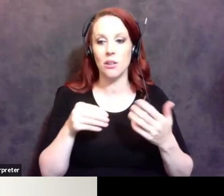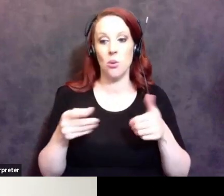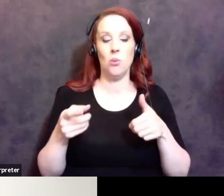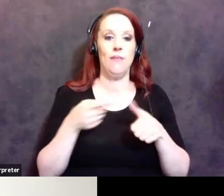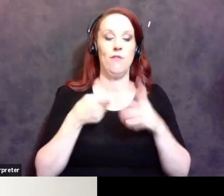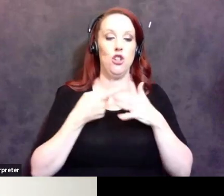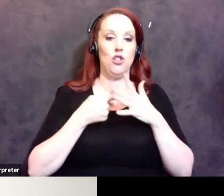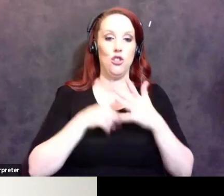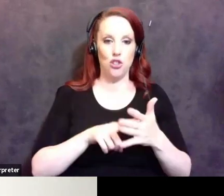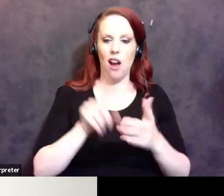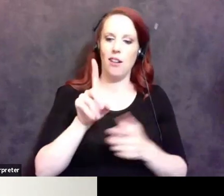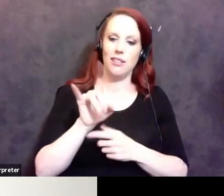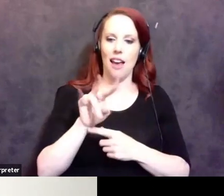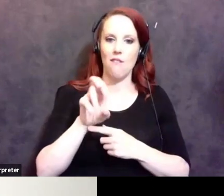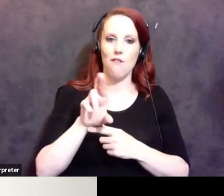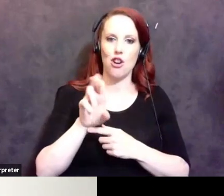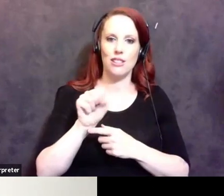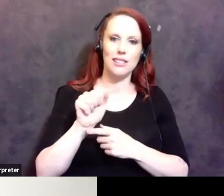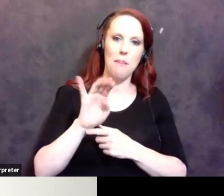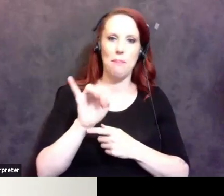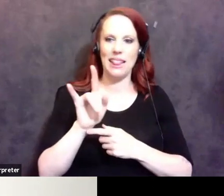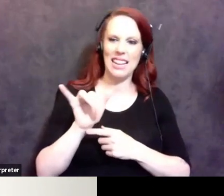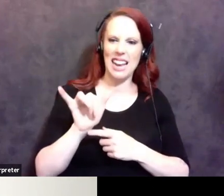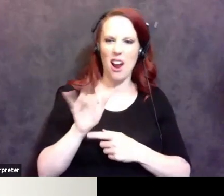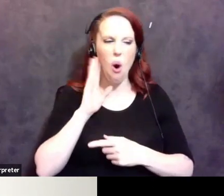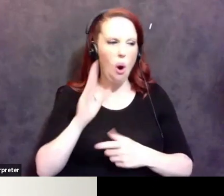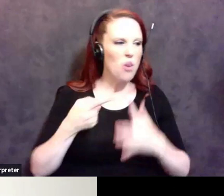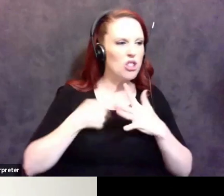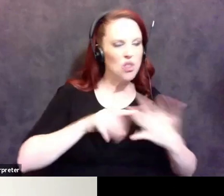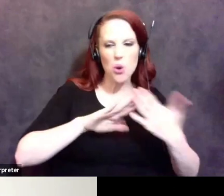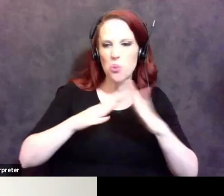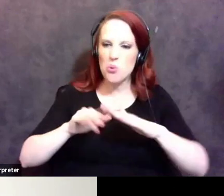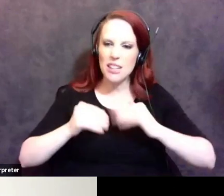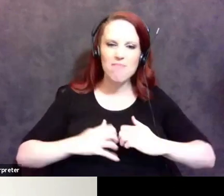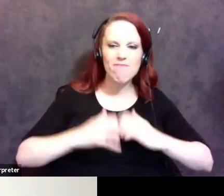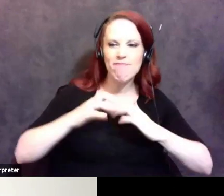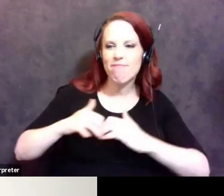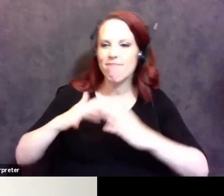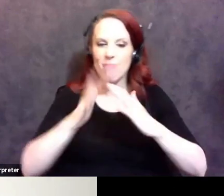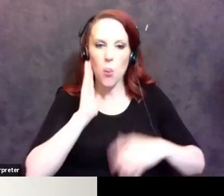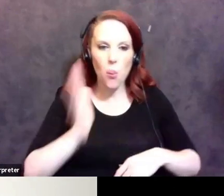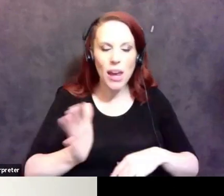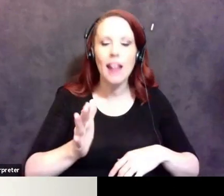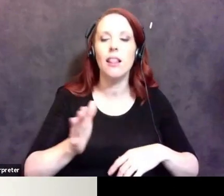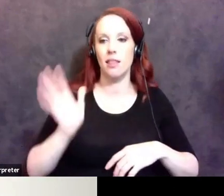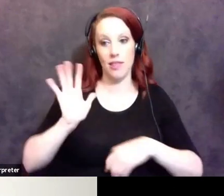going to do all this grassroots community building and at the time I was living in New York and I met the commissioner